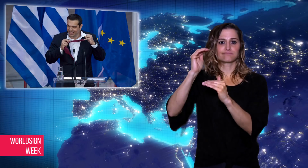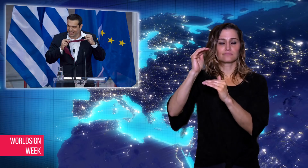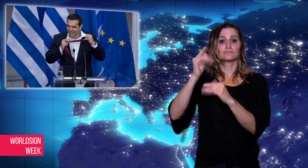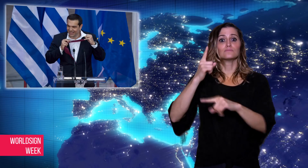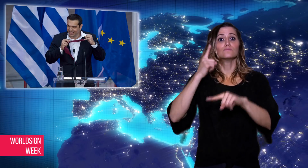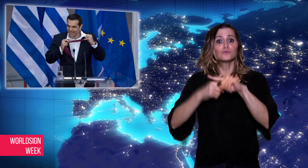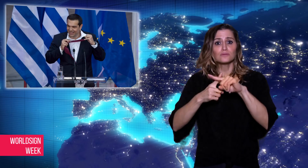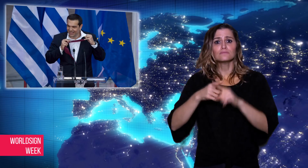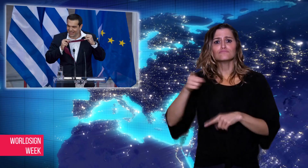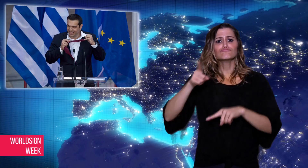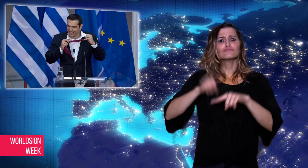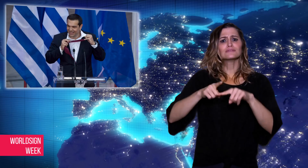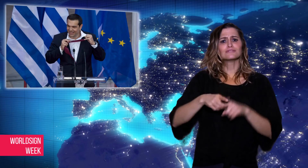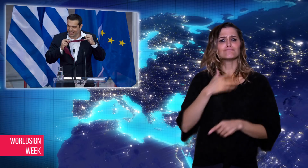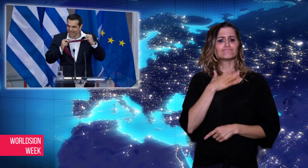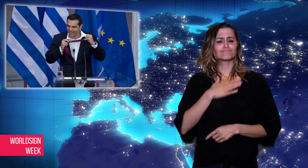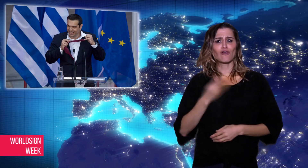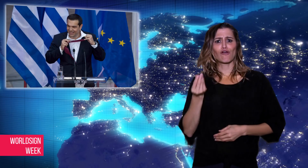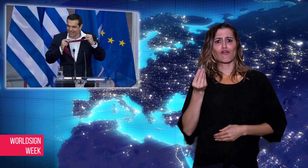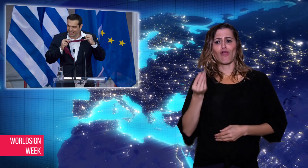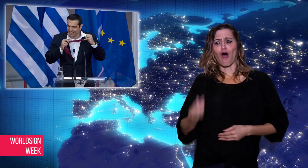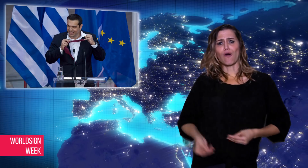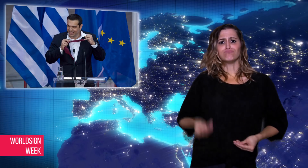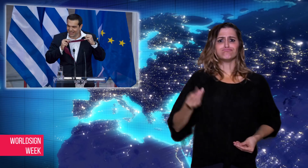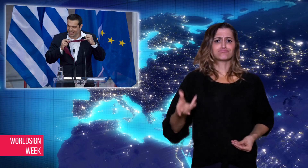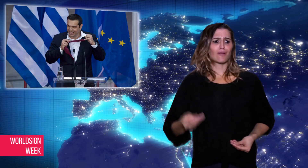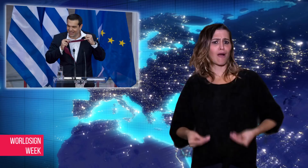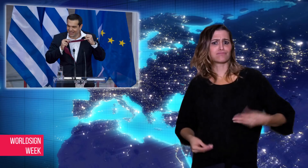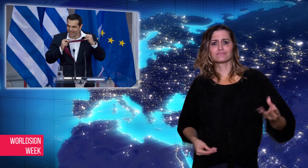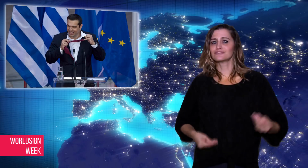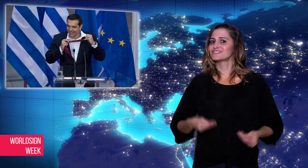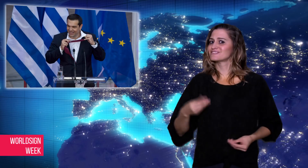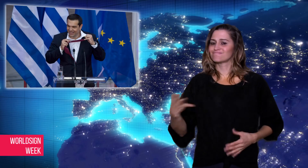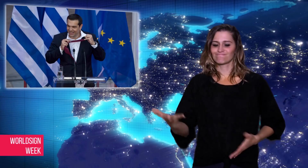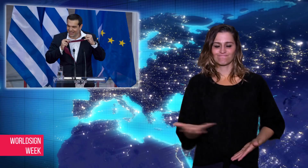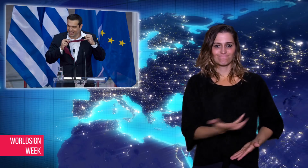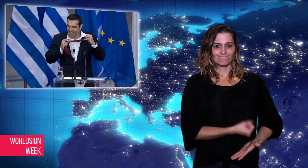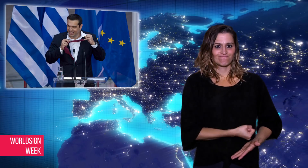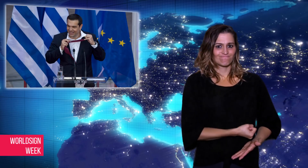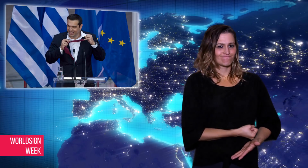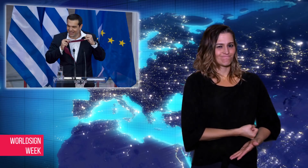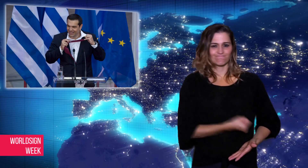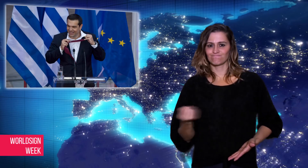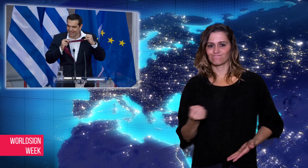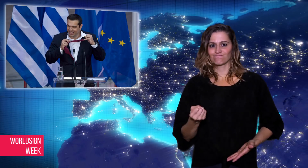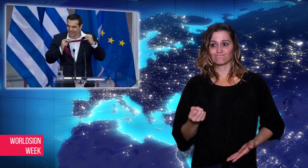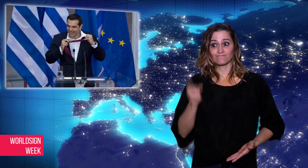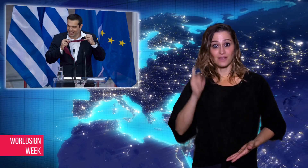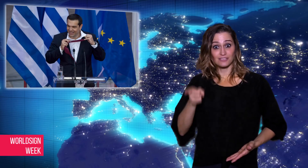and cut spending. These austere